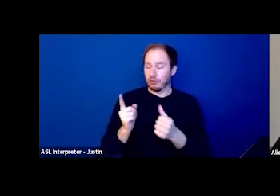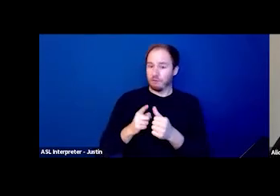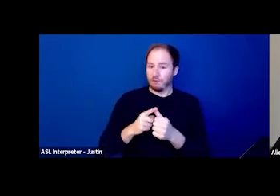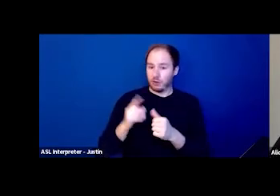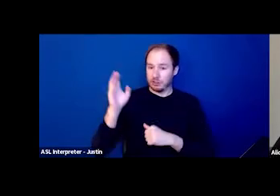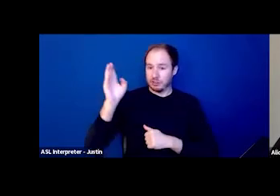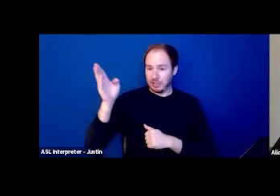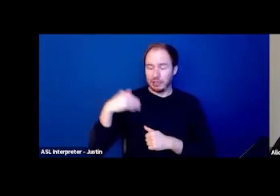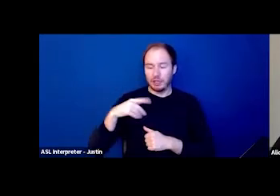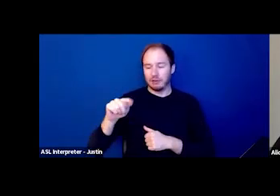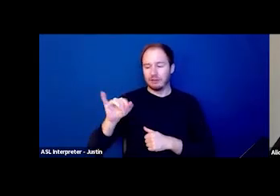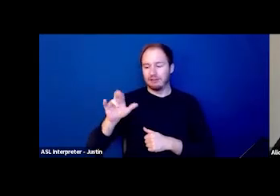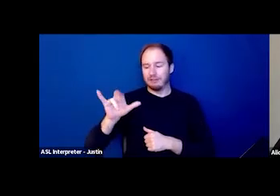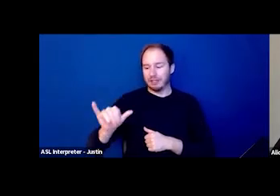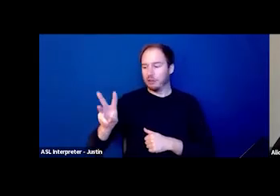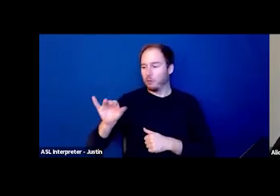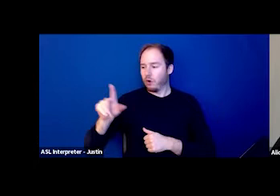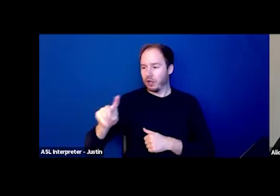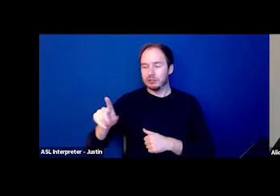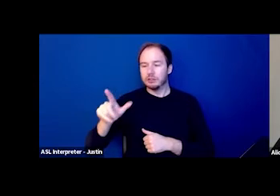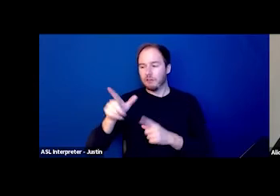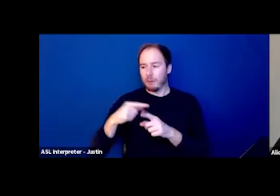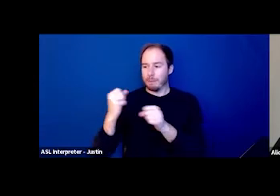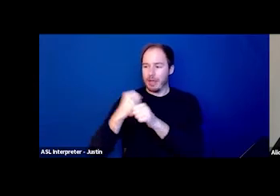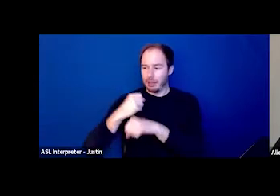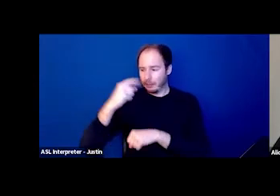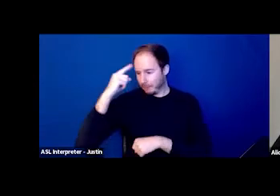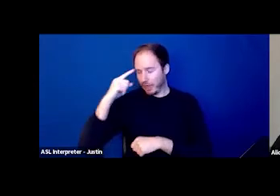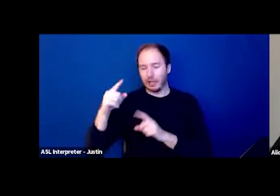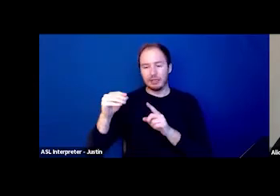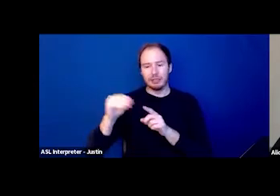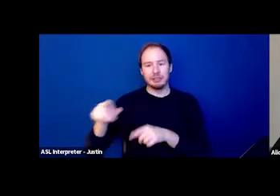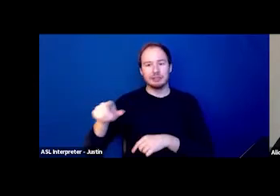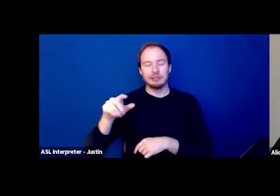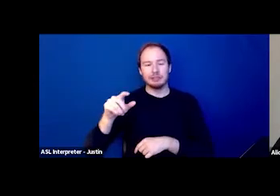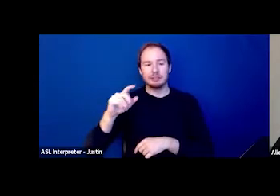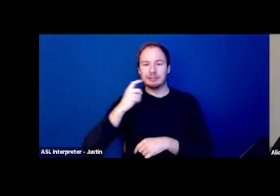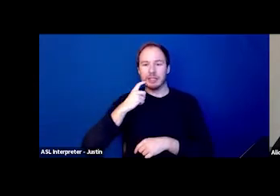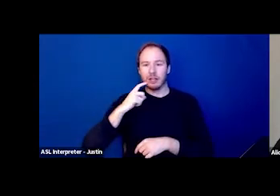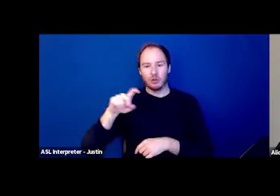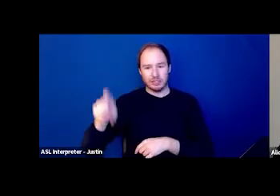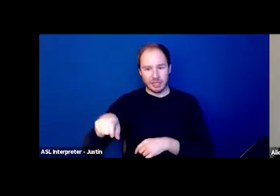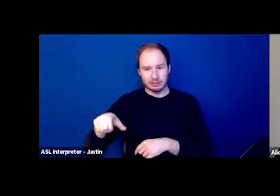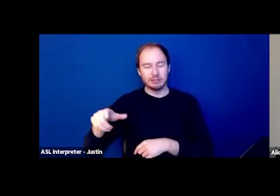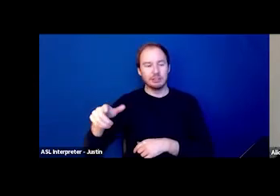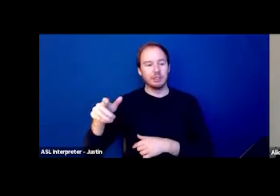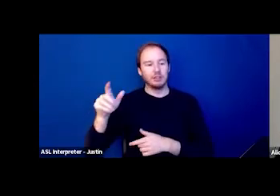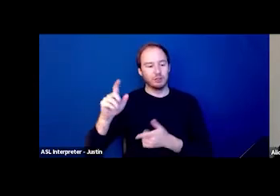Tiffany Juarez from Battling Minds in San Antonio, Texas, who was also able to speak about her own experience